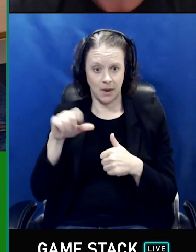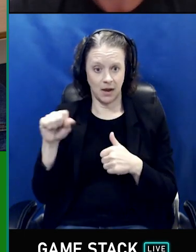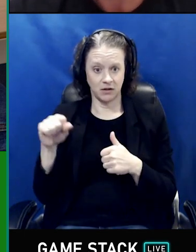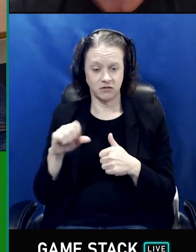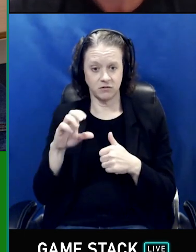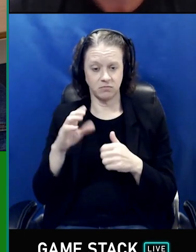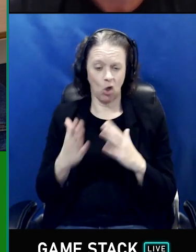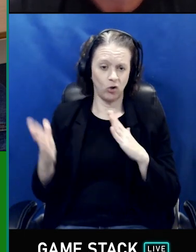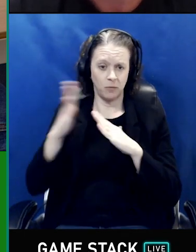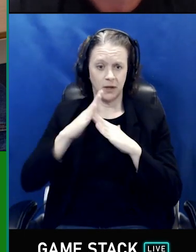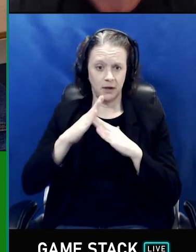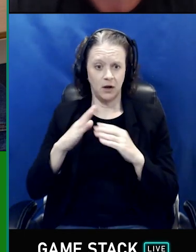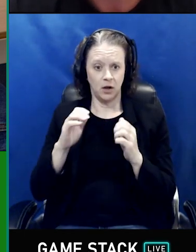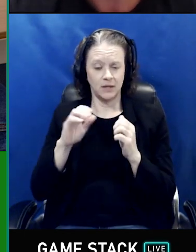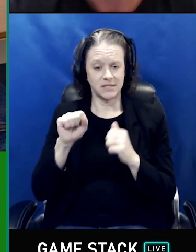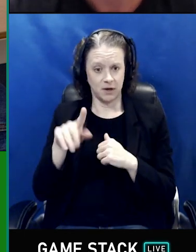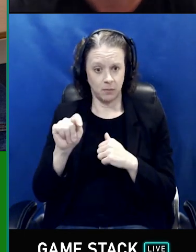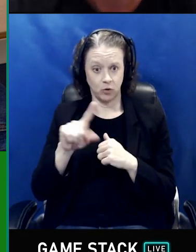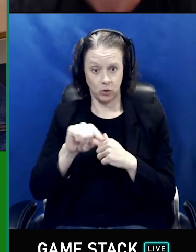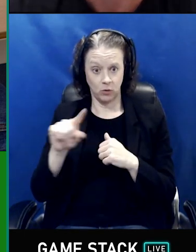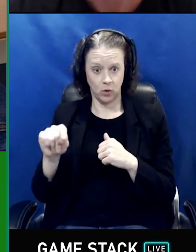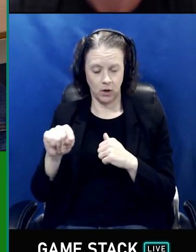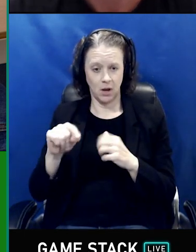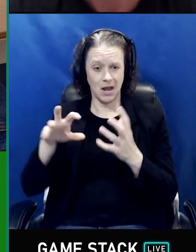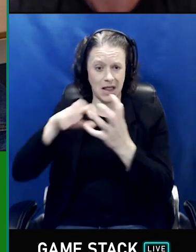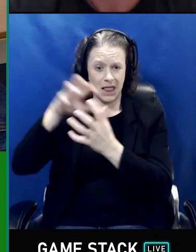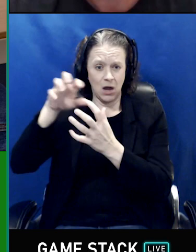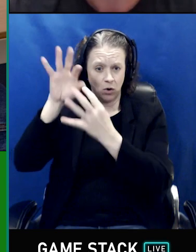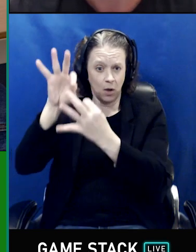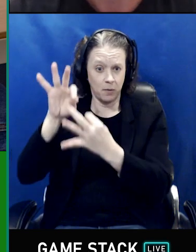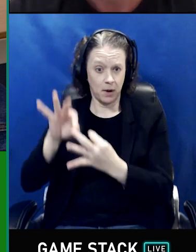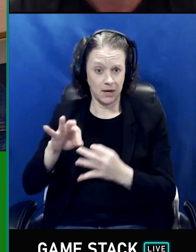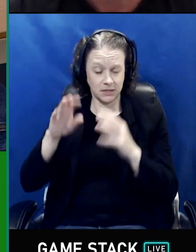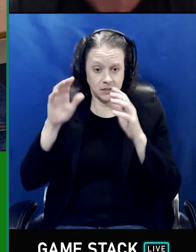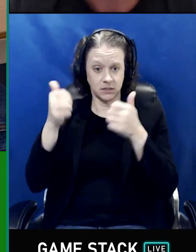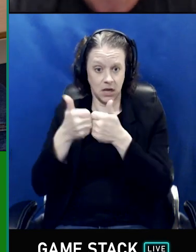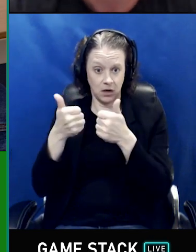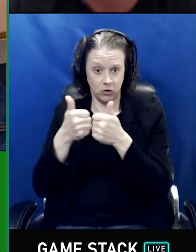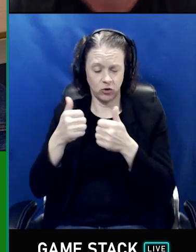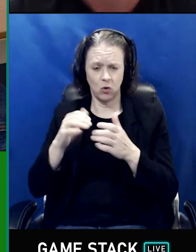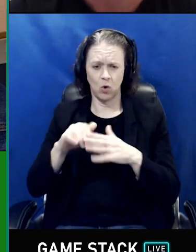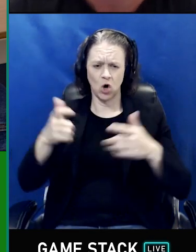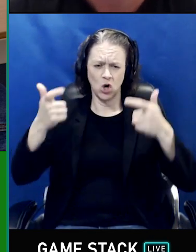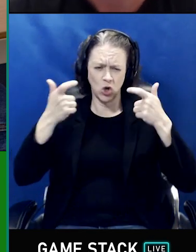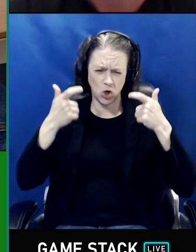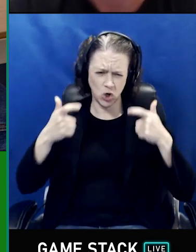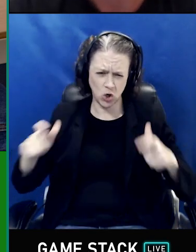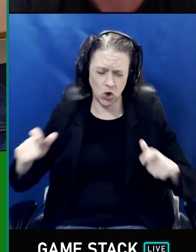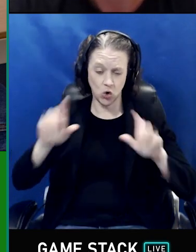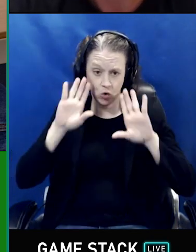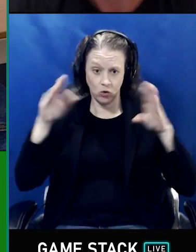cloud-optimized titles were a huge focal point for the press beats and the marketing of the product.